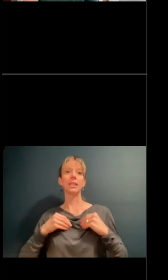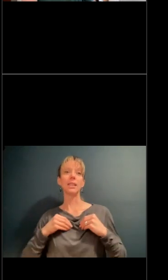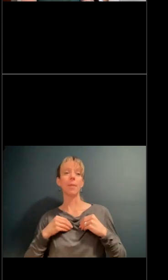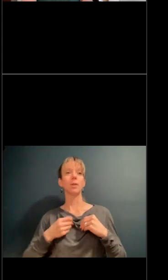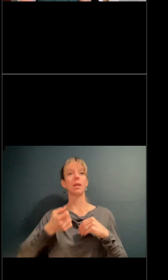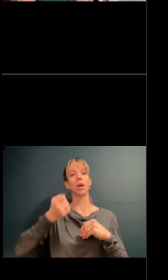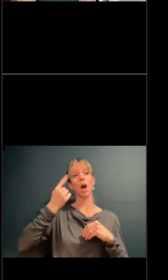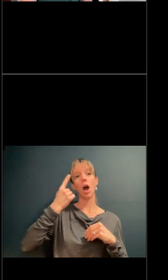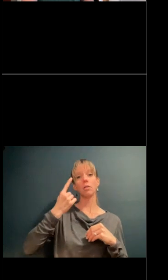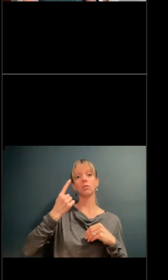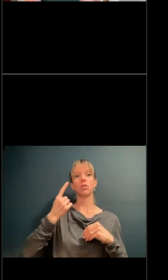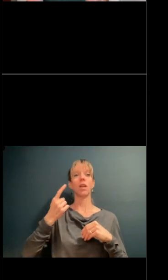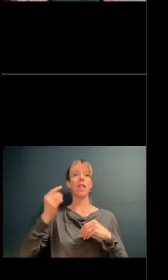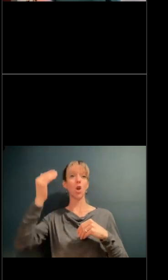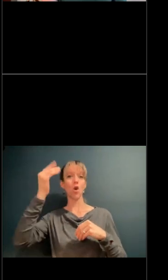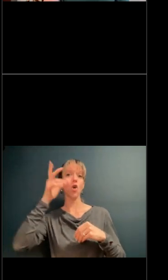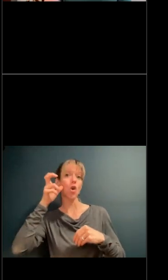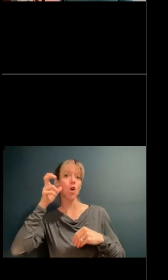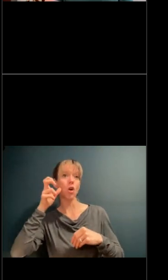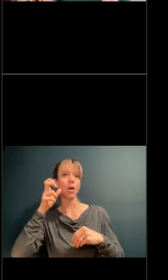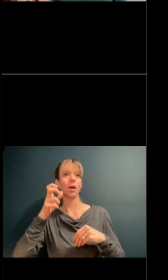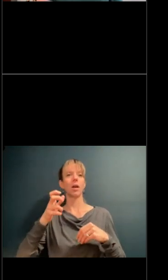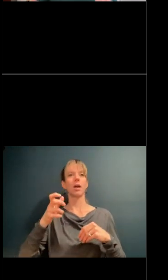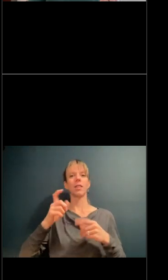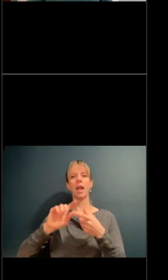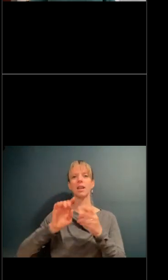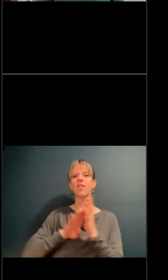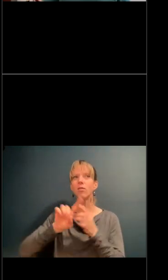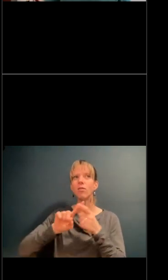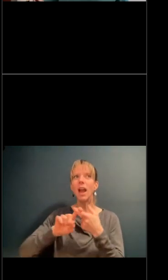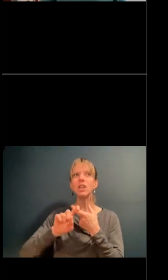Are they seen as needed and indispensable? Sharing their gifts with others and